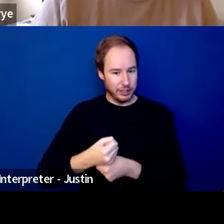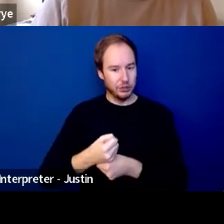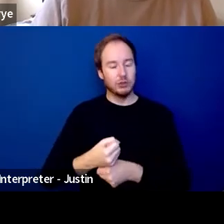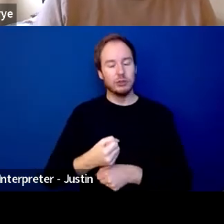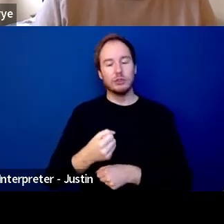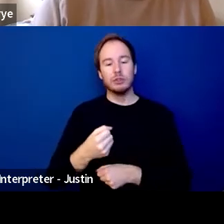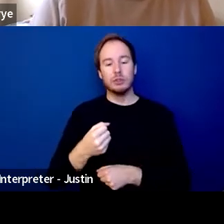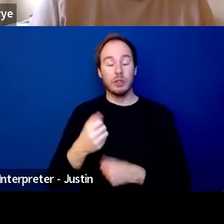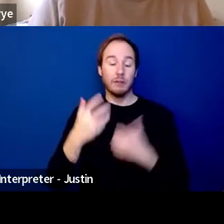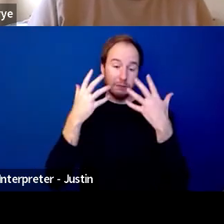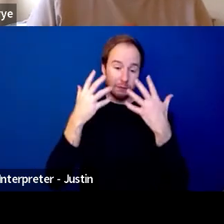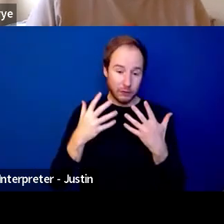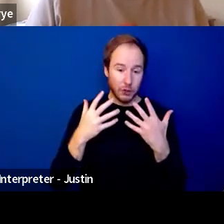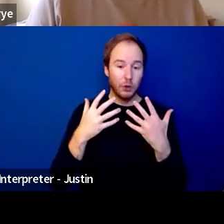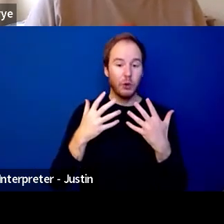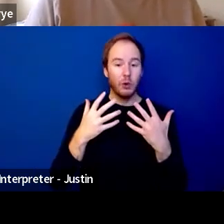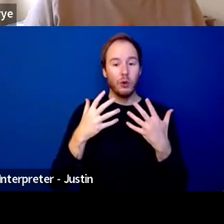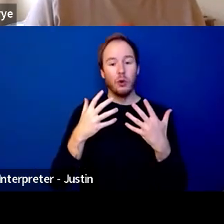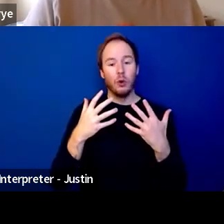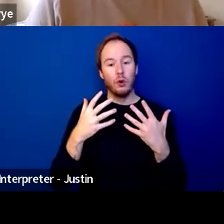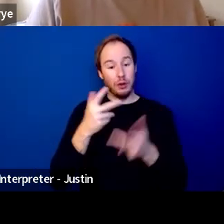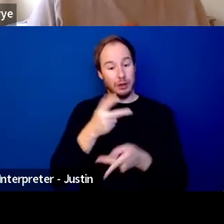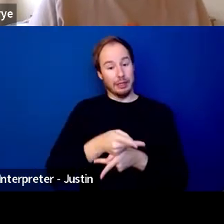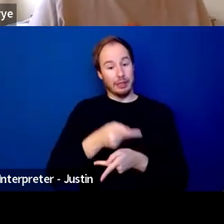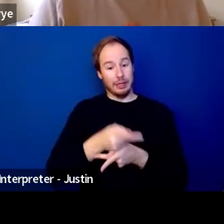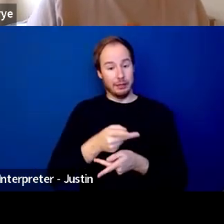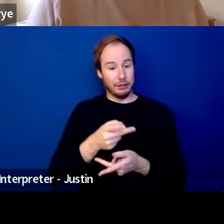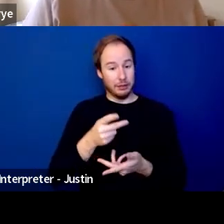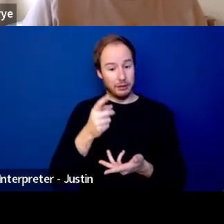Sadly the state of care for our chronically homeless folks